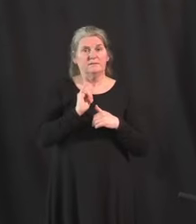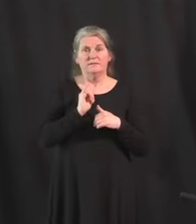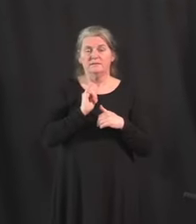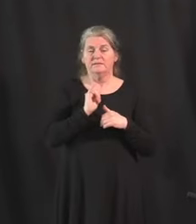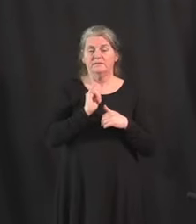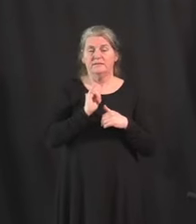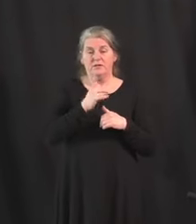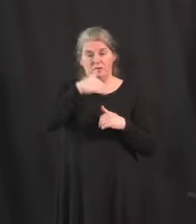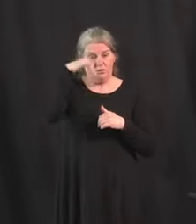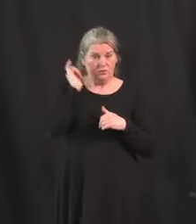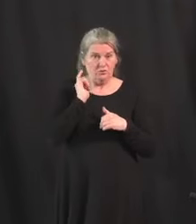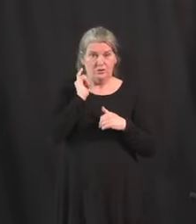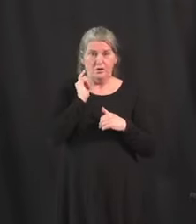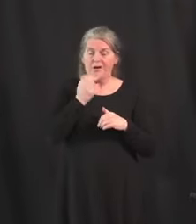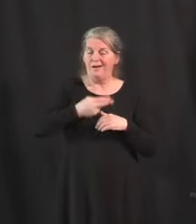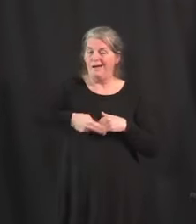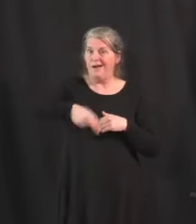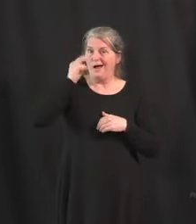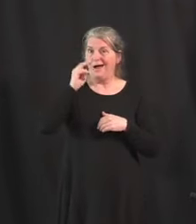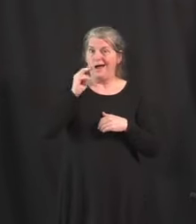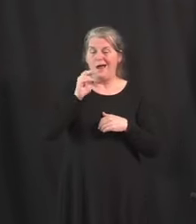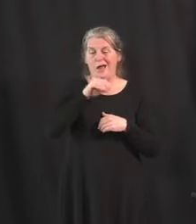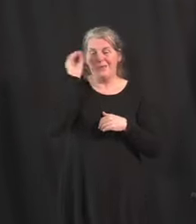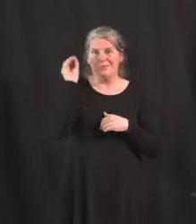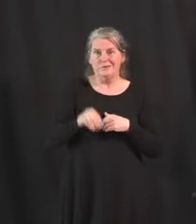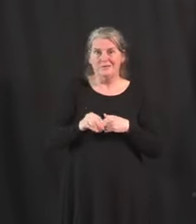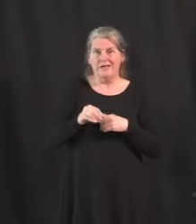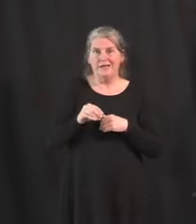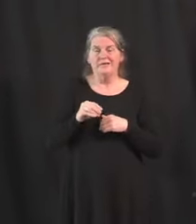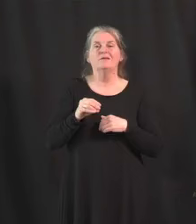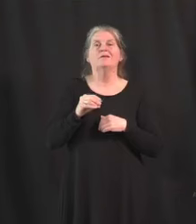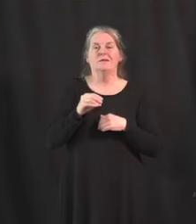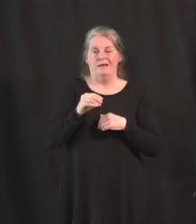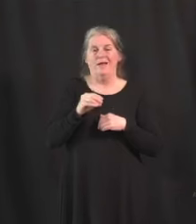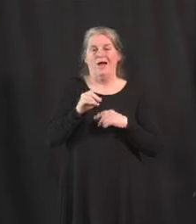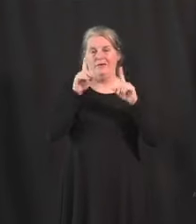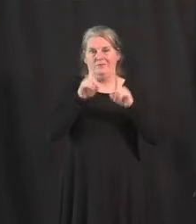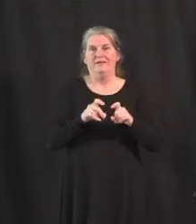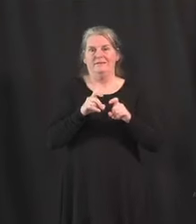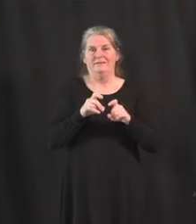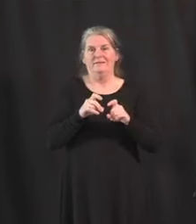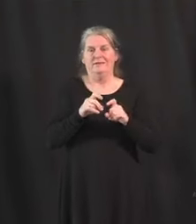TESTING RATES PER CAPITA IN THE COUNTRY AND WE CONTINUE TO